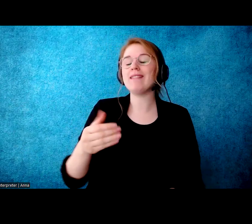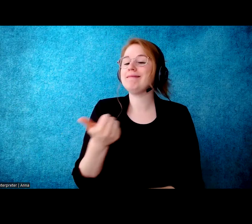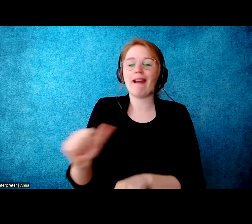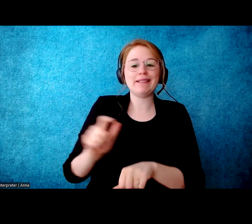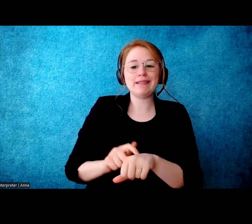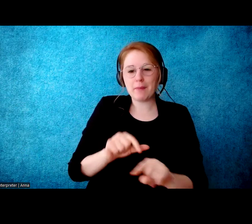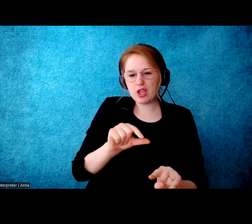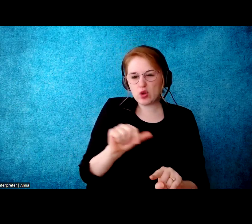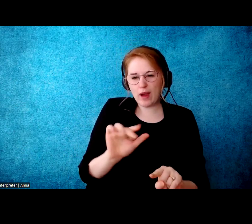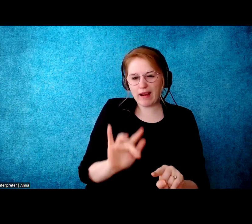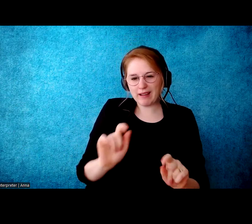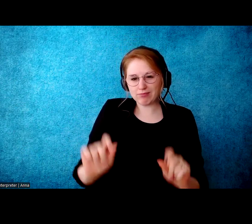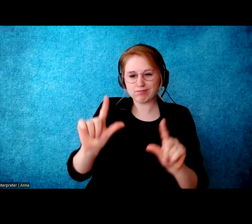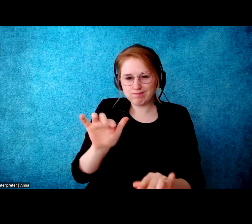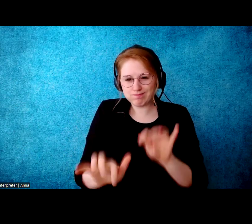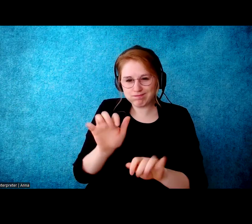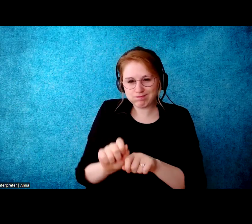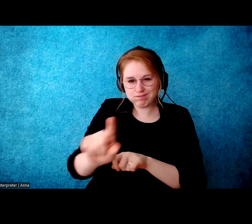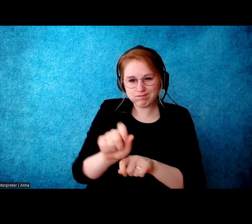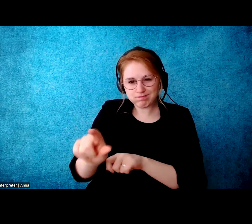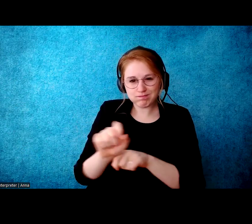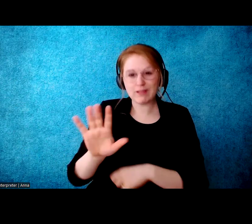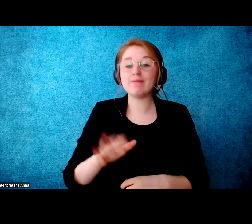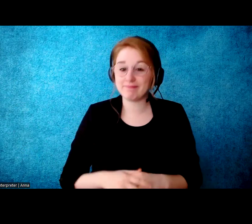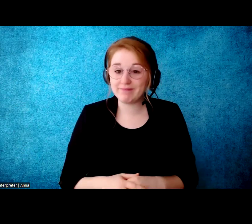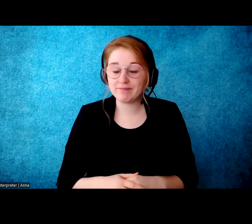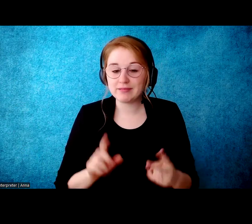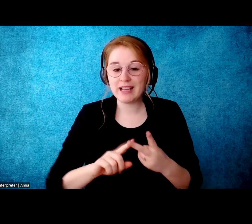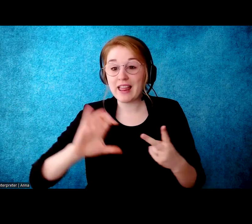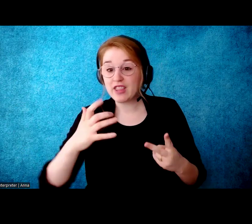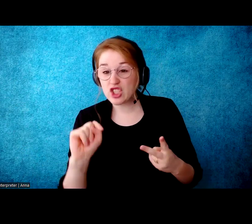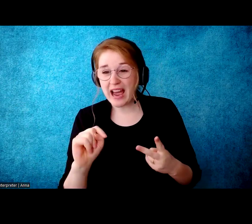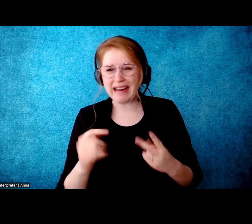through the Q&A function at the bottom of the screen. Please use the chat for any technical problems you need